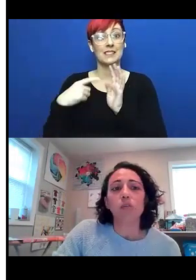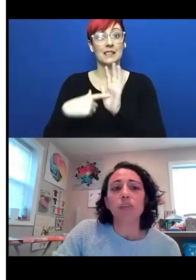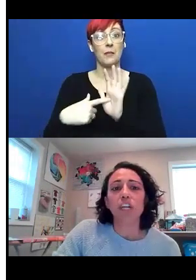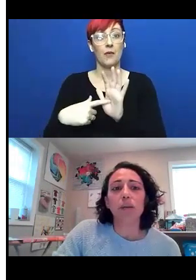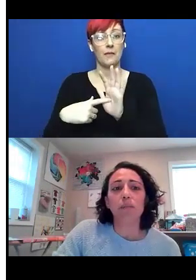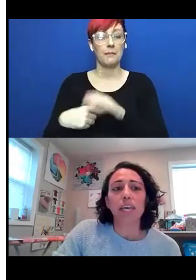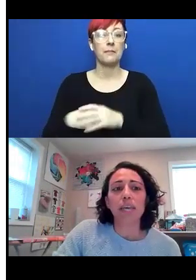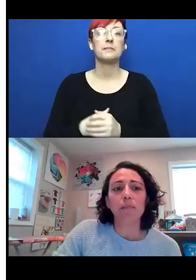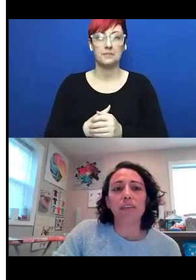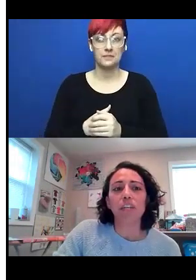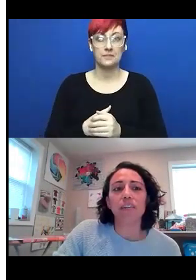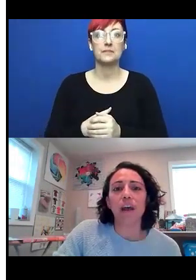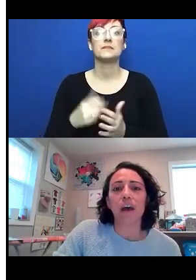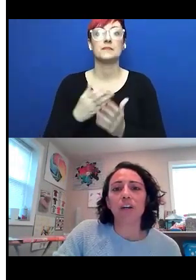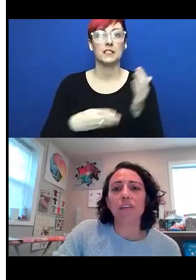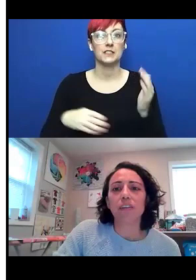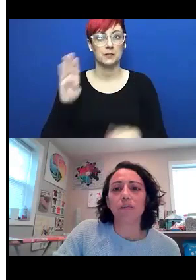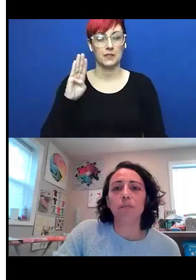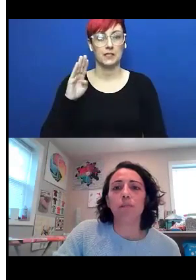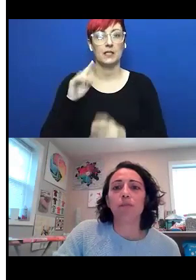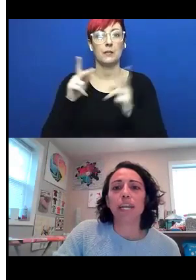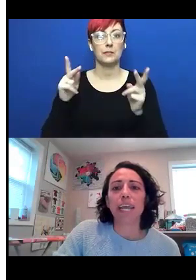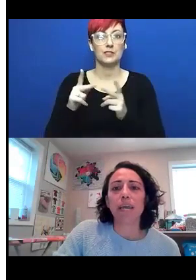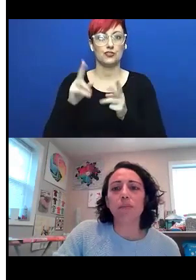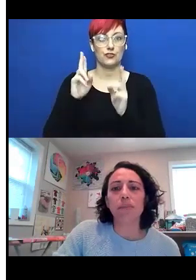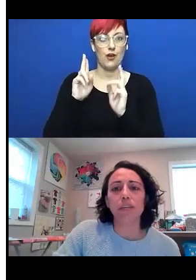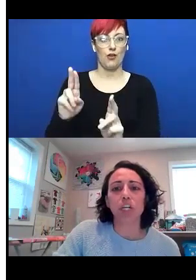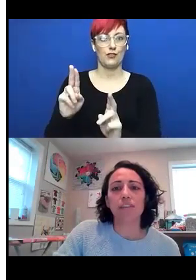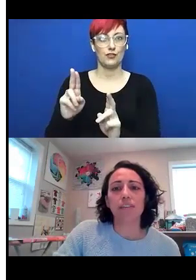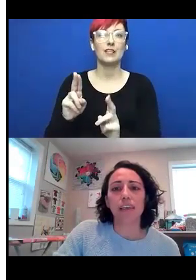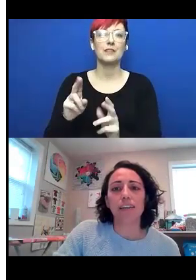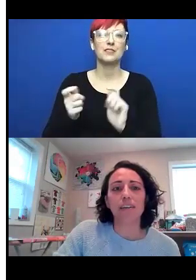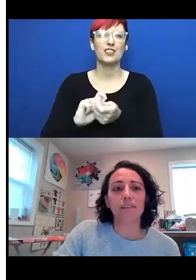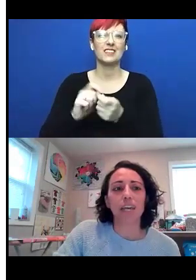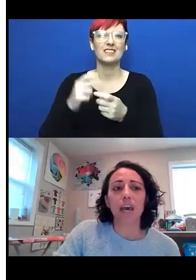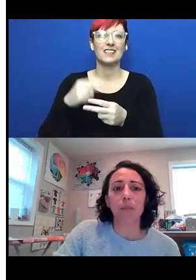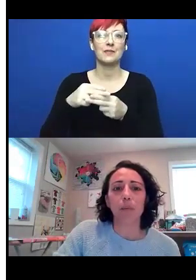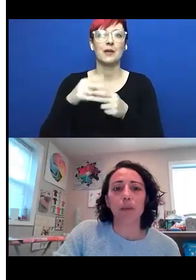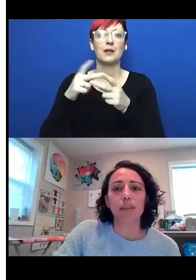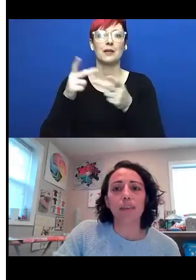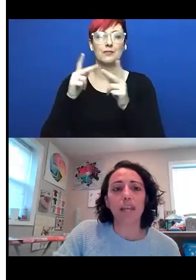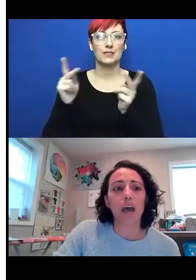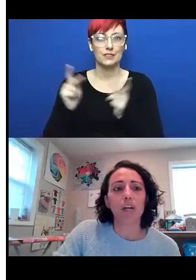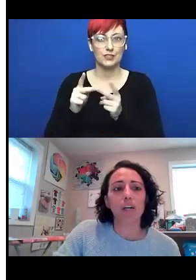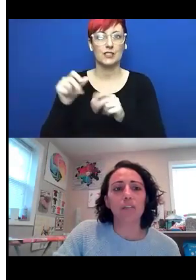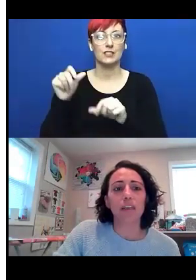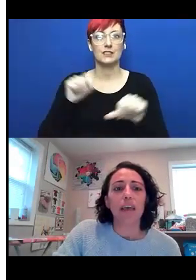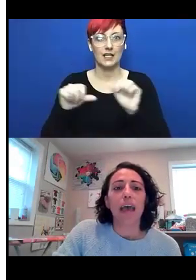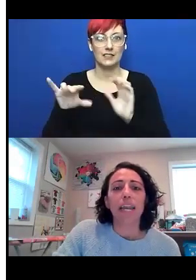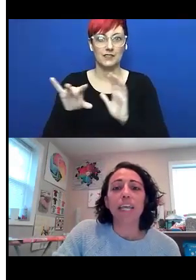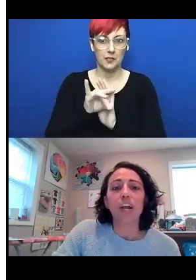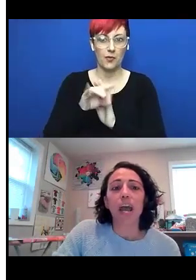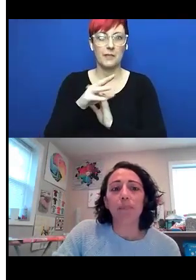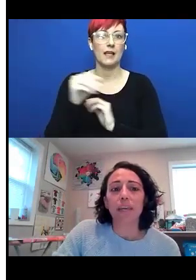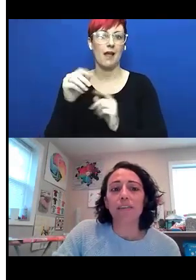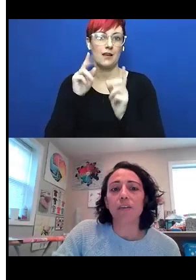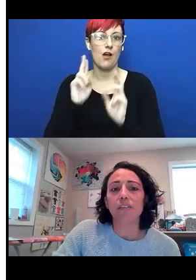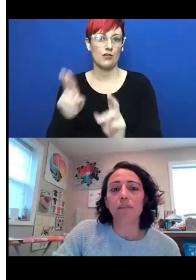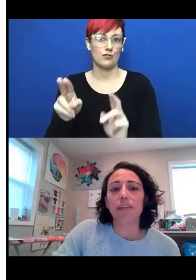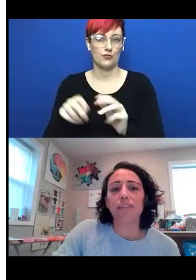So Section B, Positions and Honors, has been renamed, Positions, Scientific Appointments and Honors. And here applicants and recipients